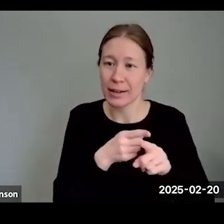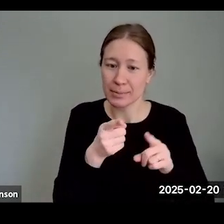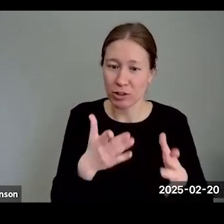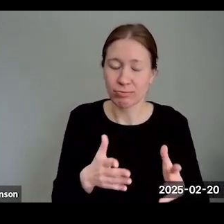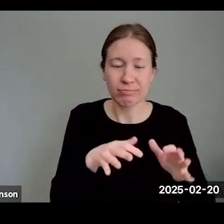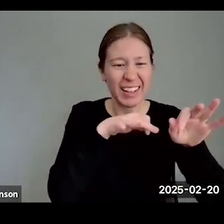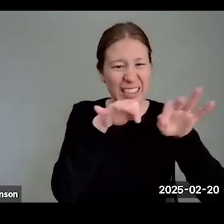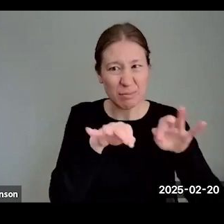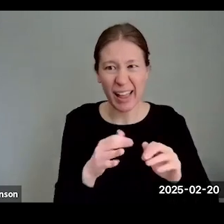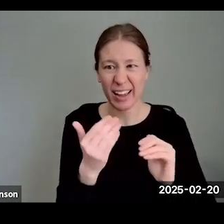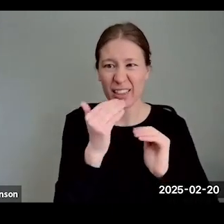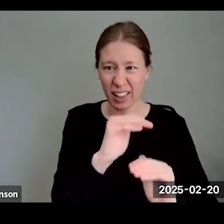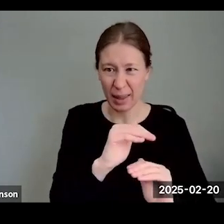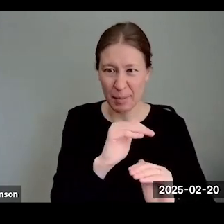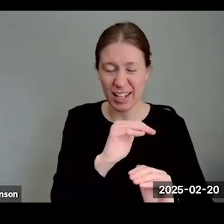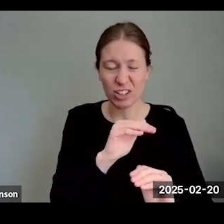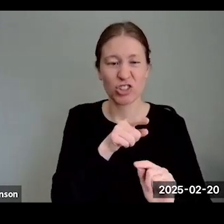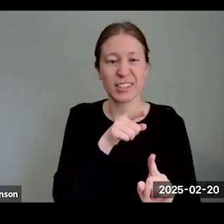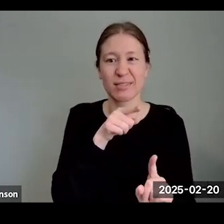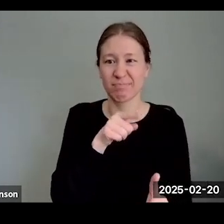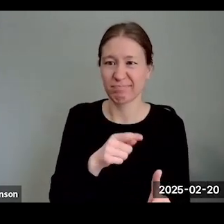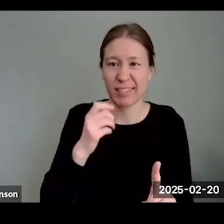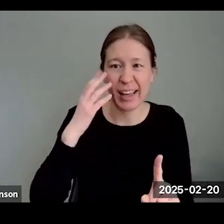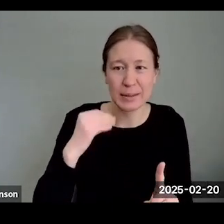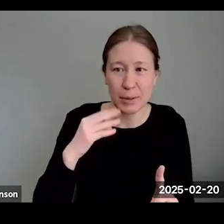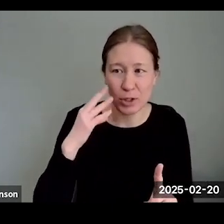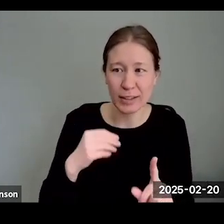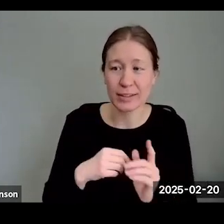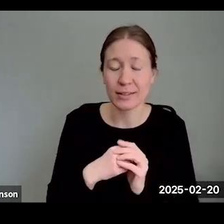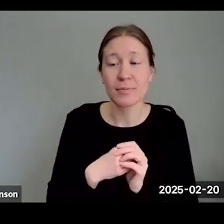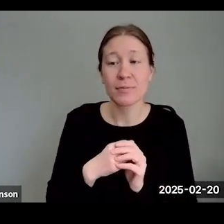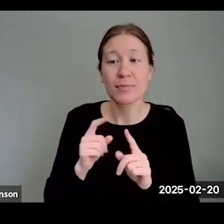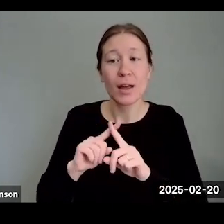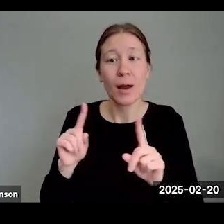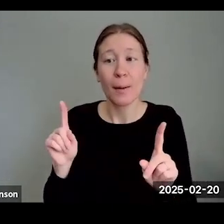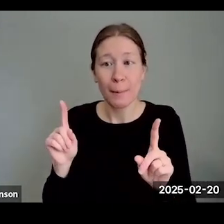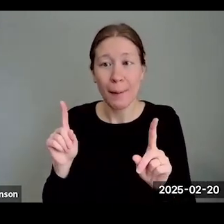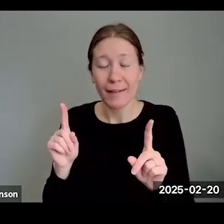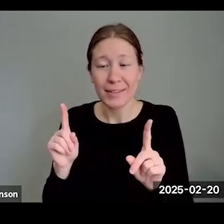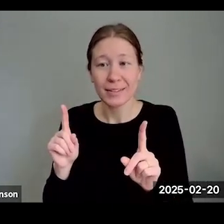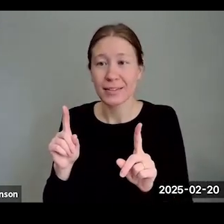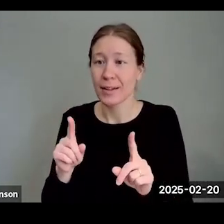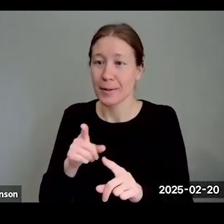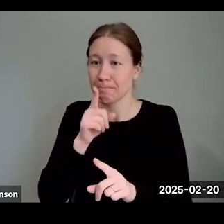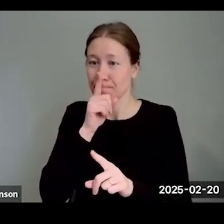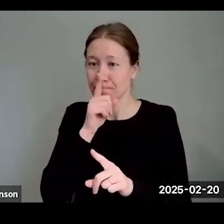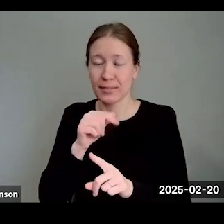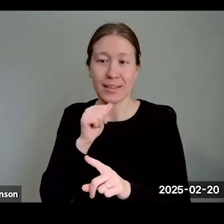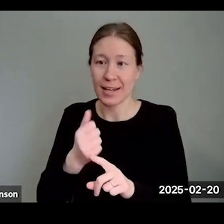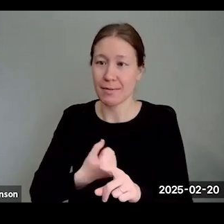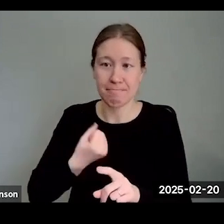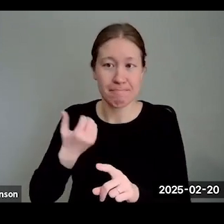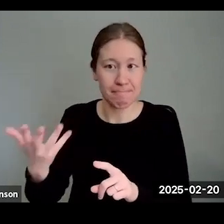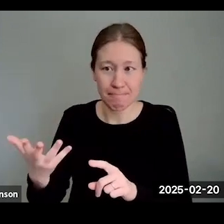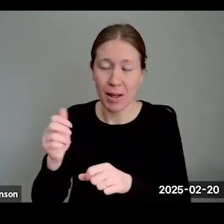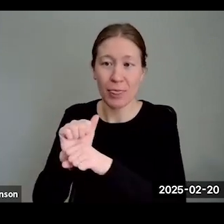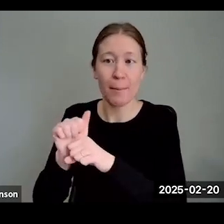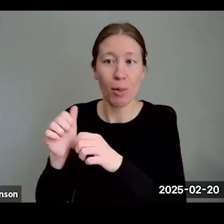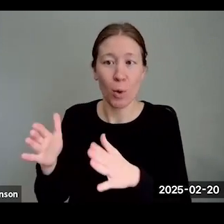this employee was experiencing but not the employee's condition. They didn't disclose what that diagnosis was